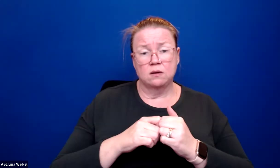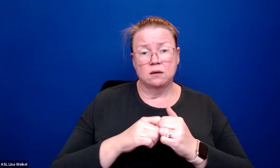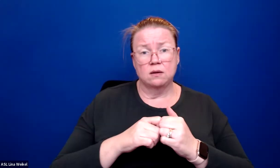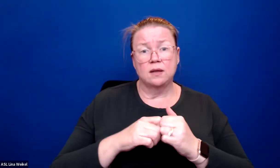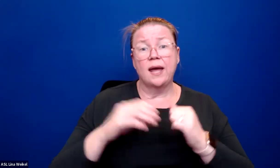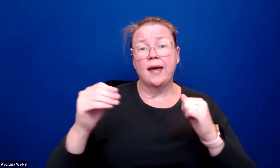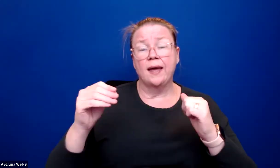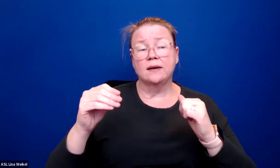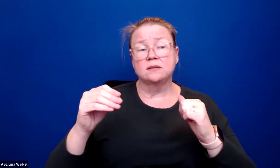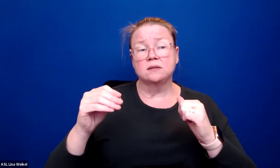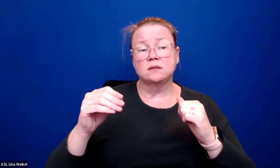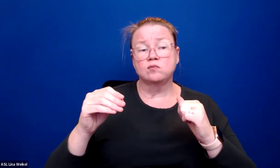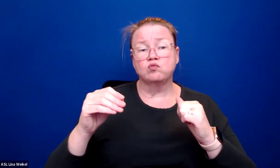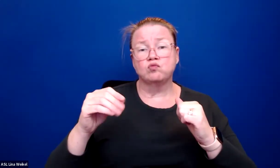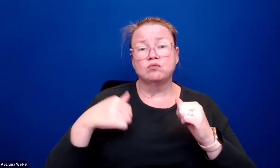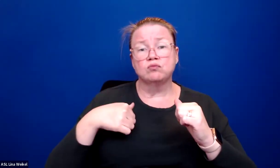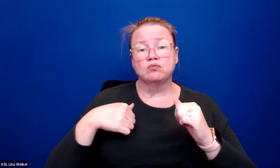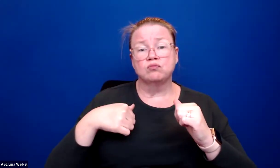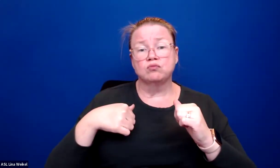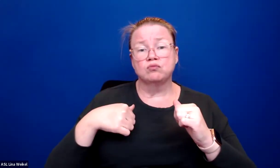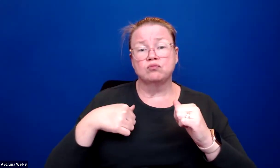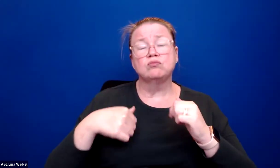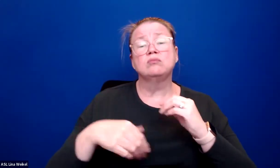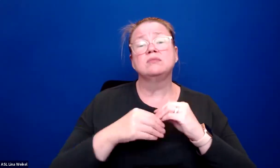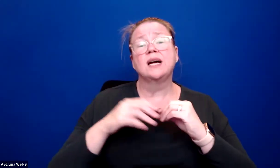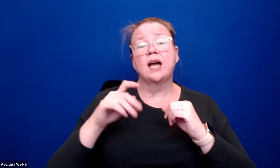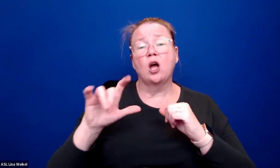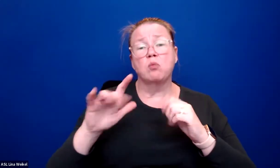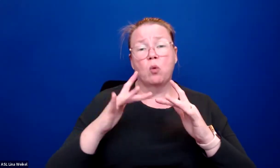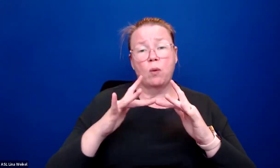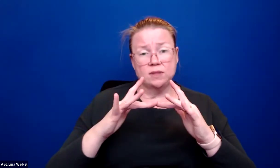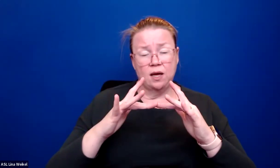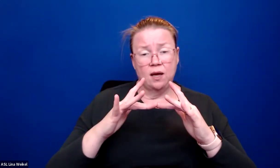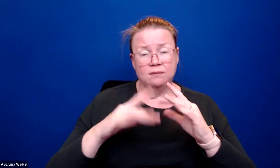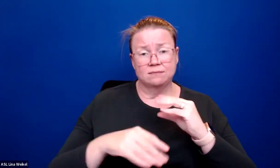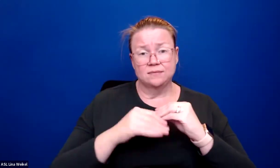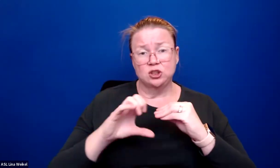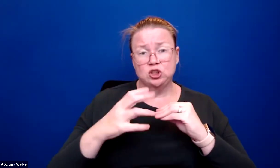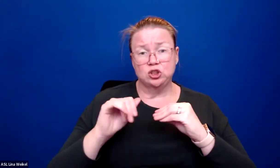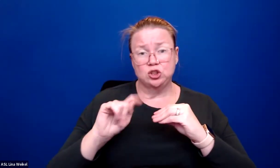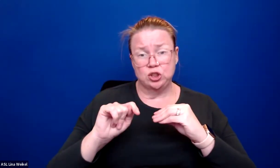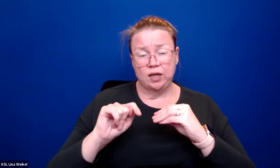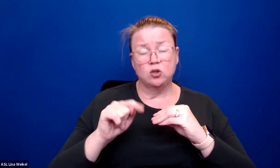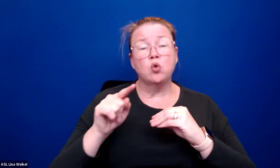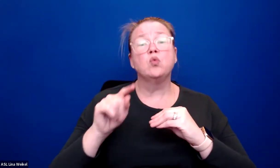Elissa w/ APRIL: And I Elissa w/ APRIL: put the Apr website in the chat. You'll also